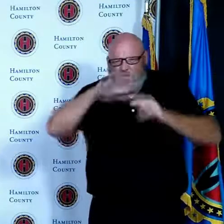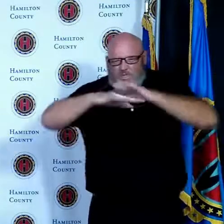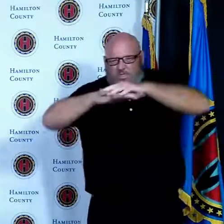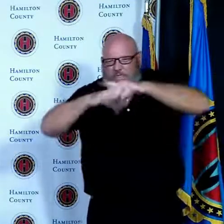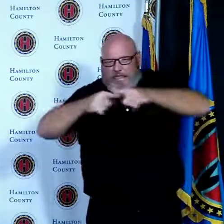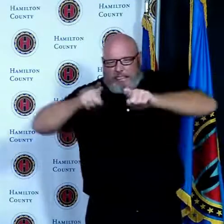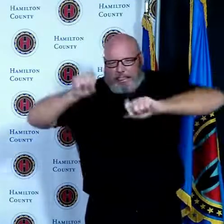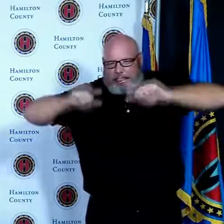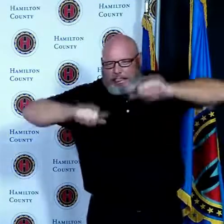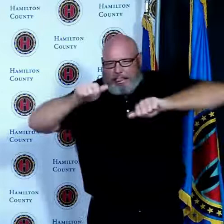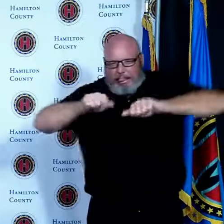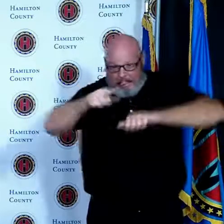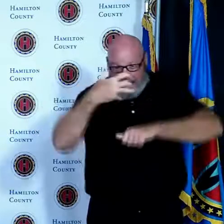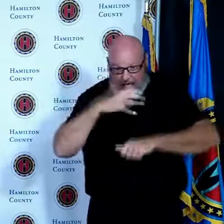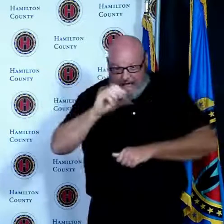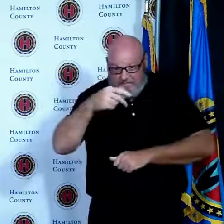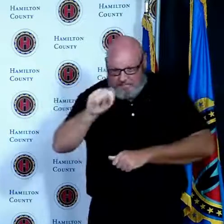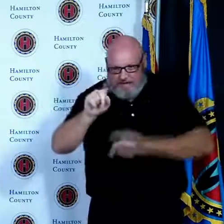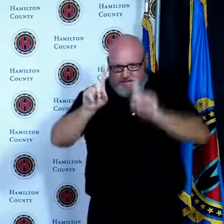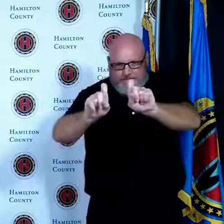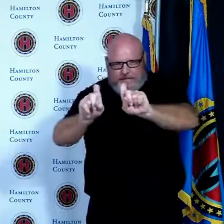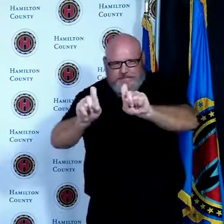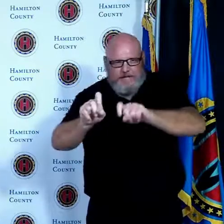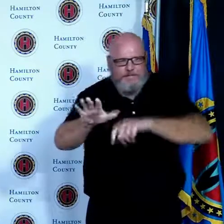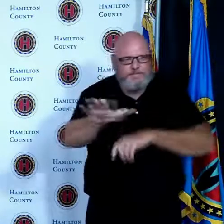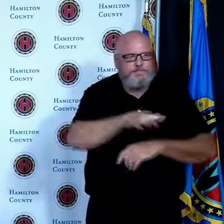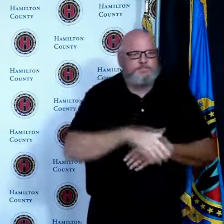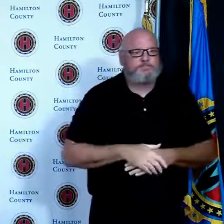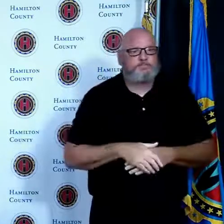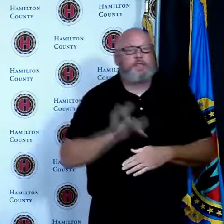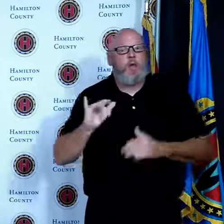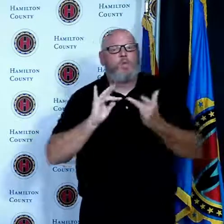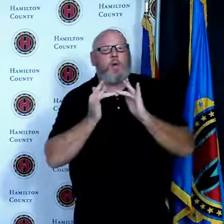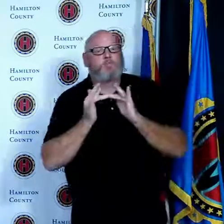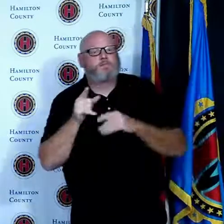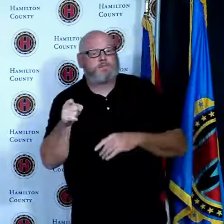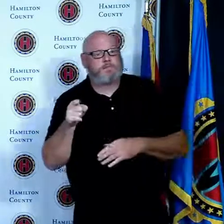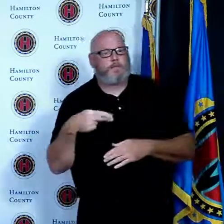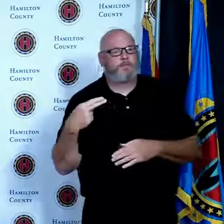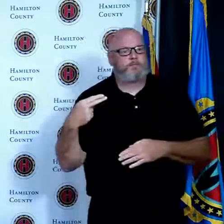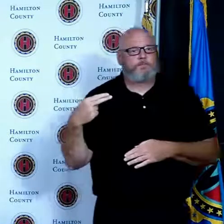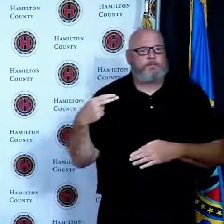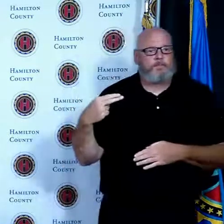website is HealthCollab.org and the hotline